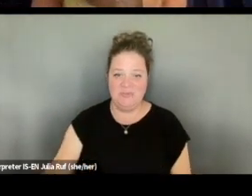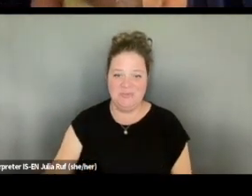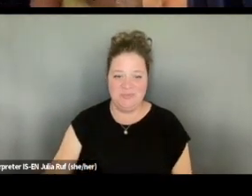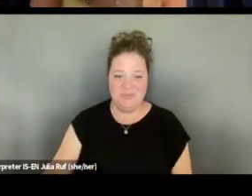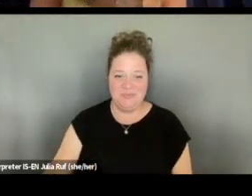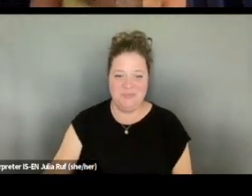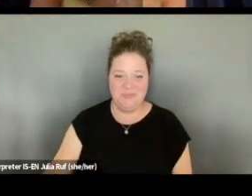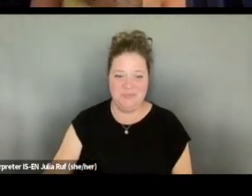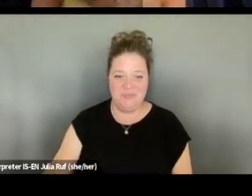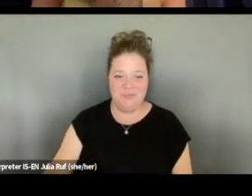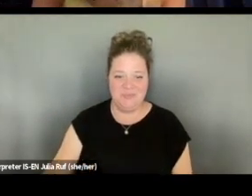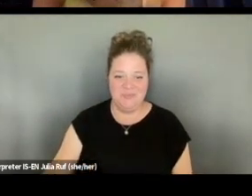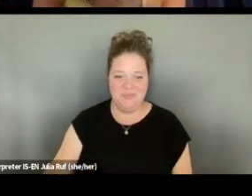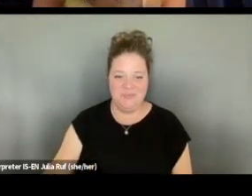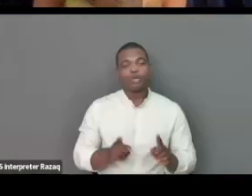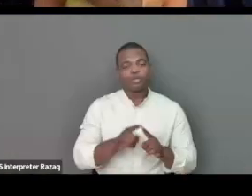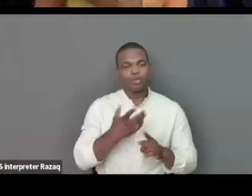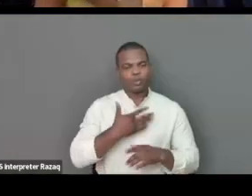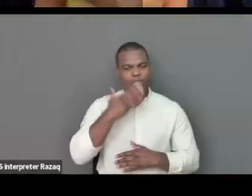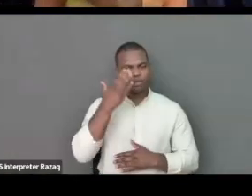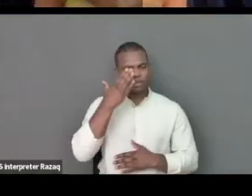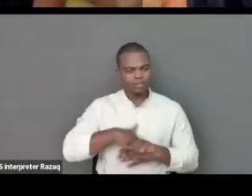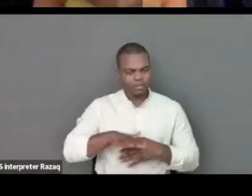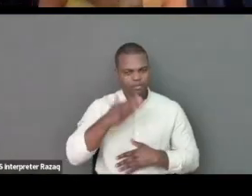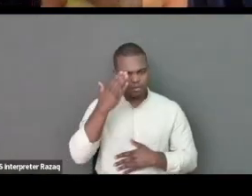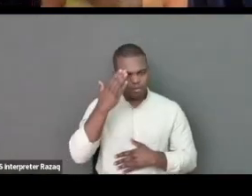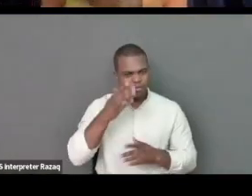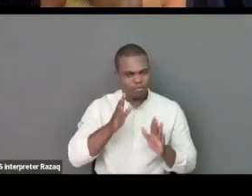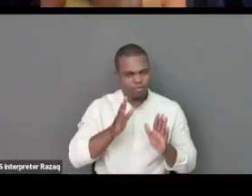, even though it may sound very naive or silly, that if we work together